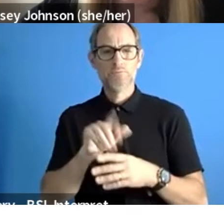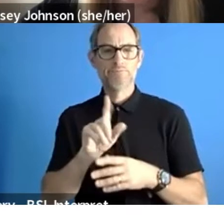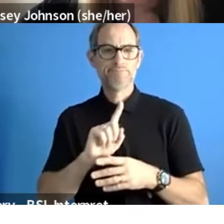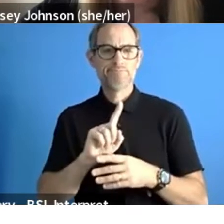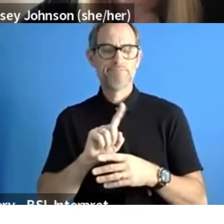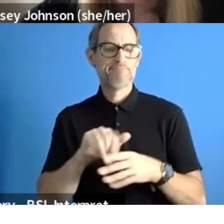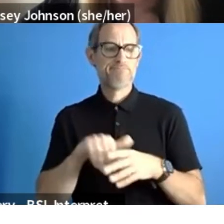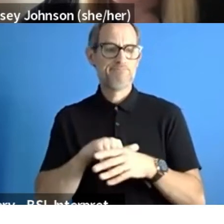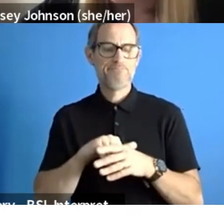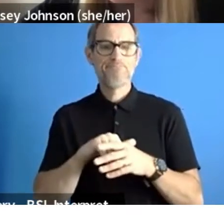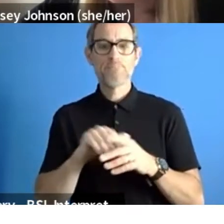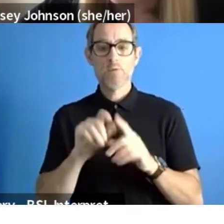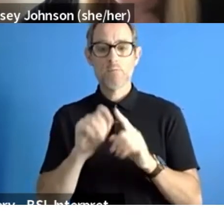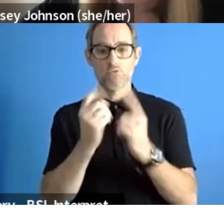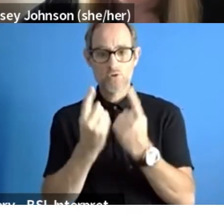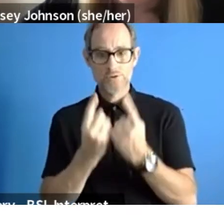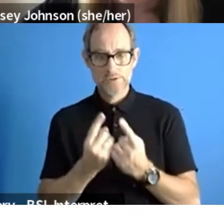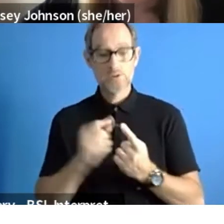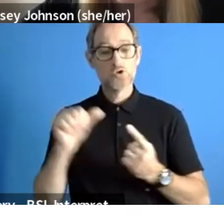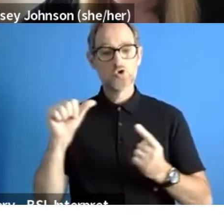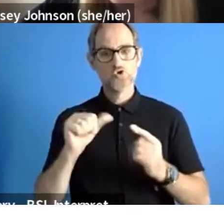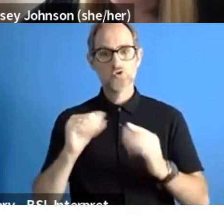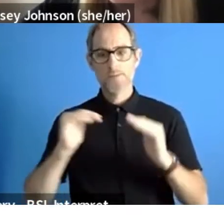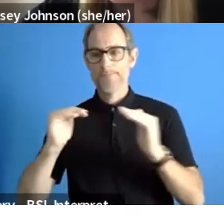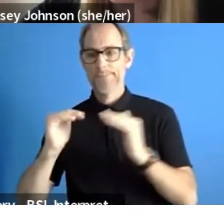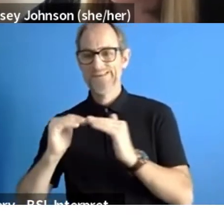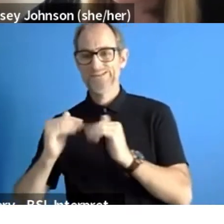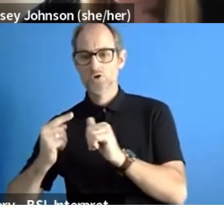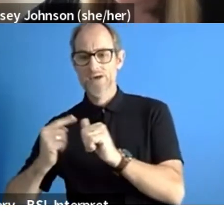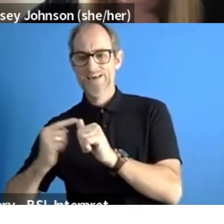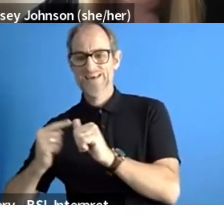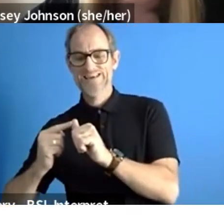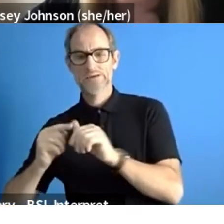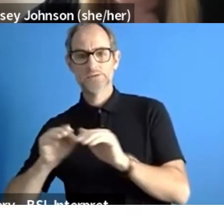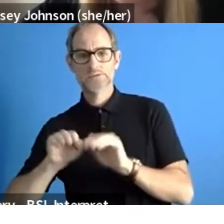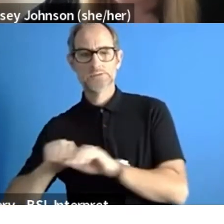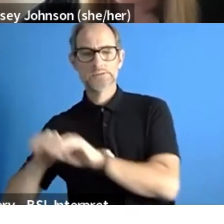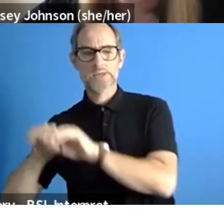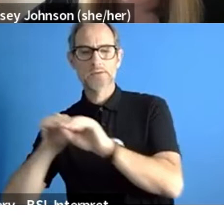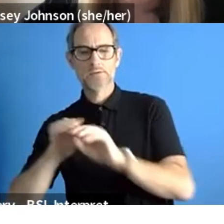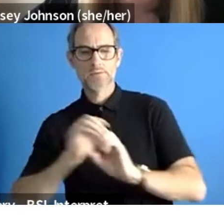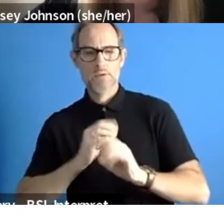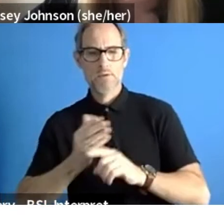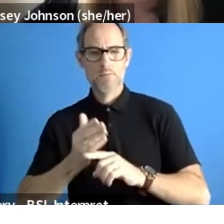What should you look for your responses? Adding in your product or tool should meet the